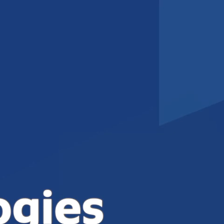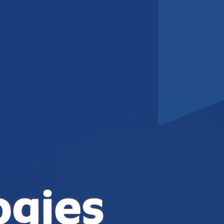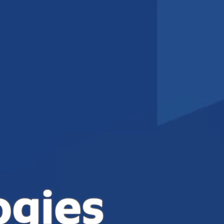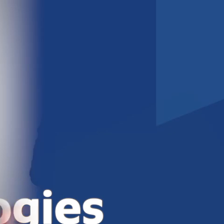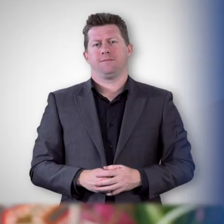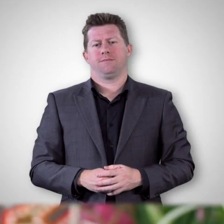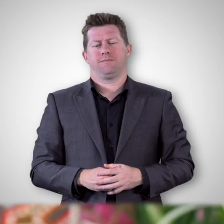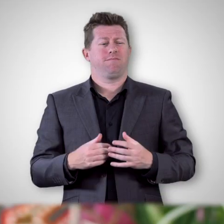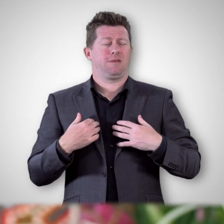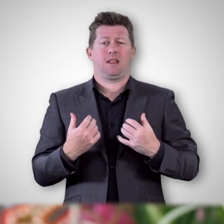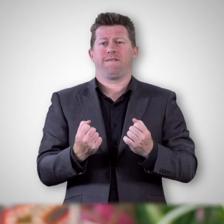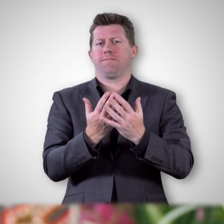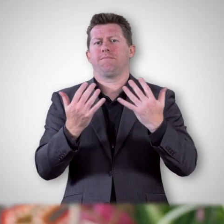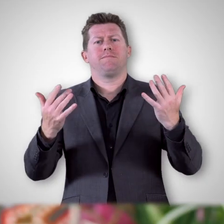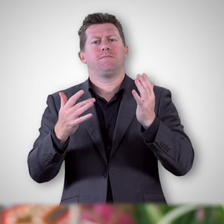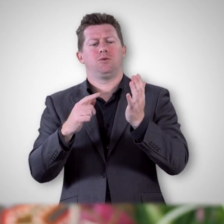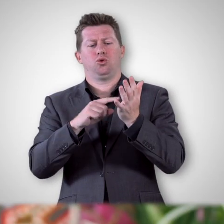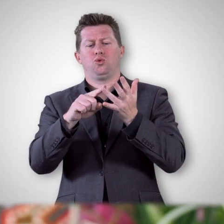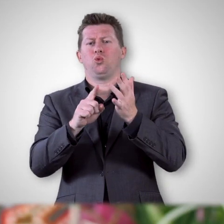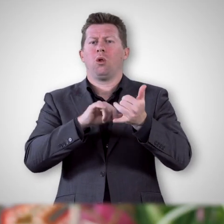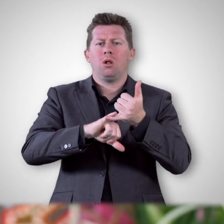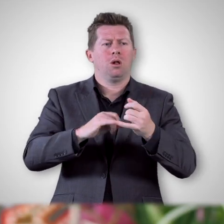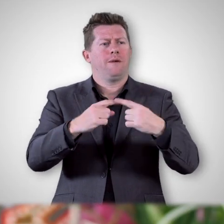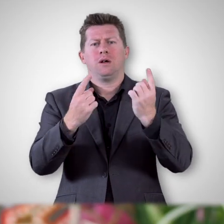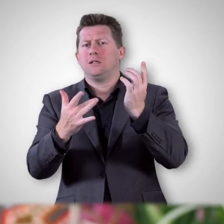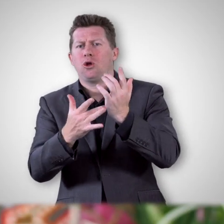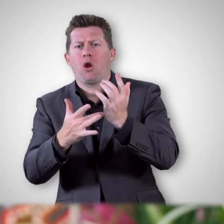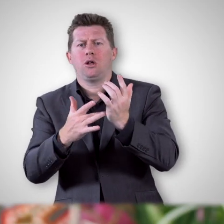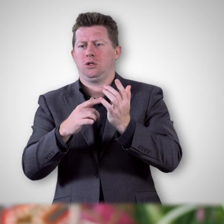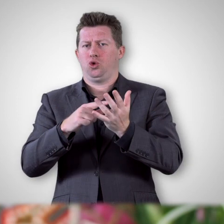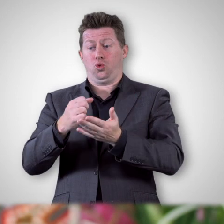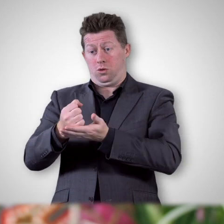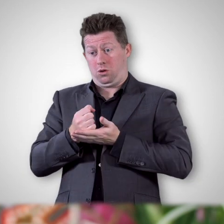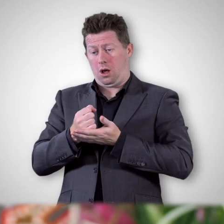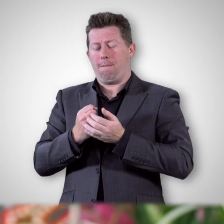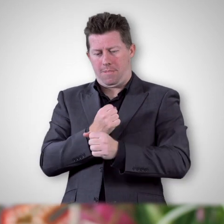I use a number of tools and technologies to assist me in ensuring that I’m developing